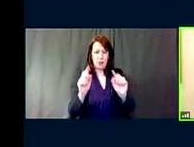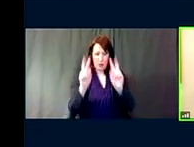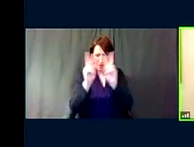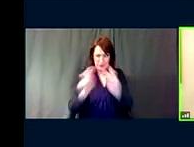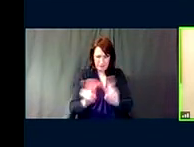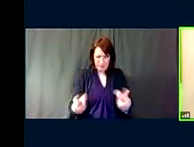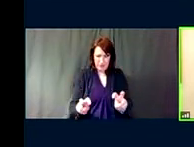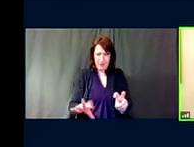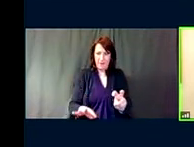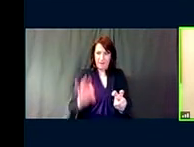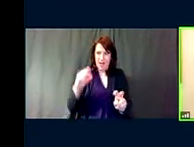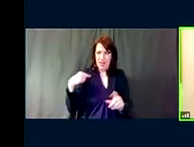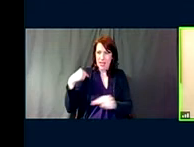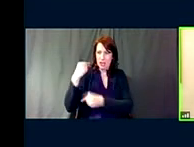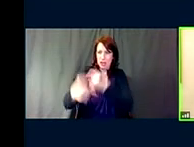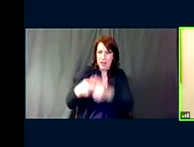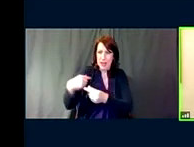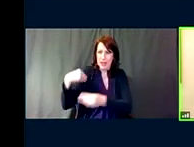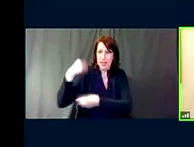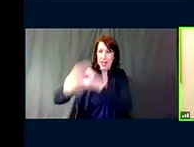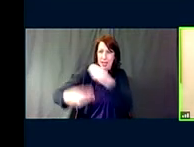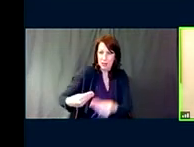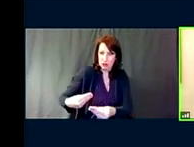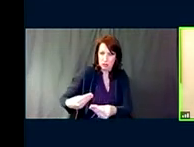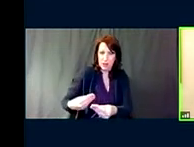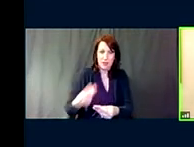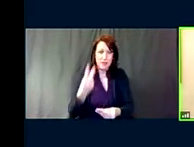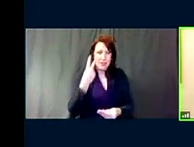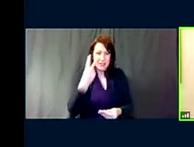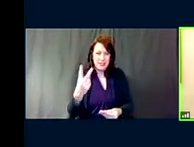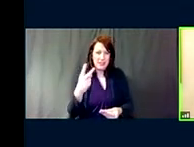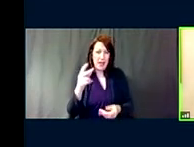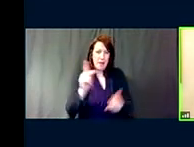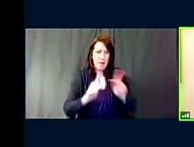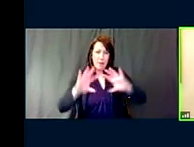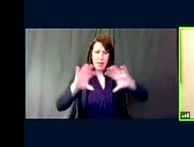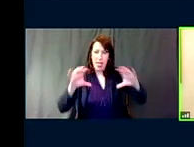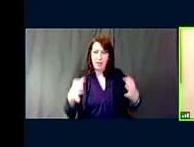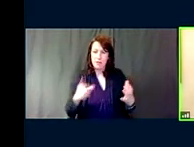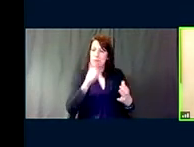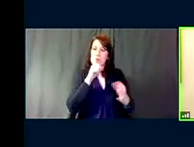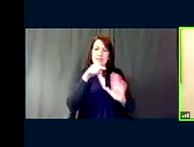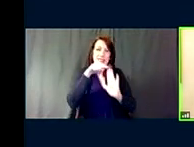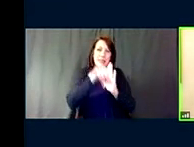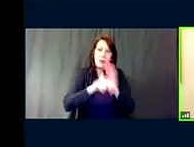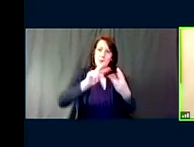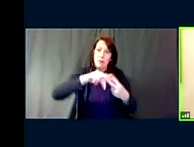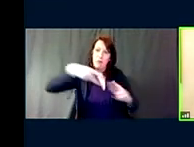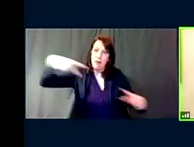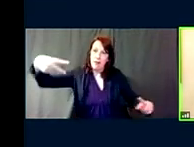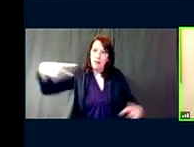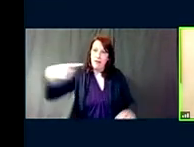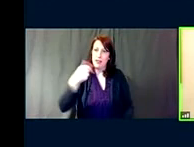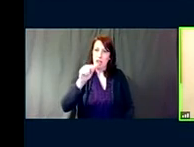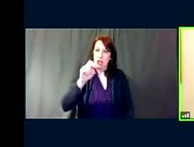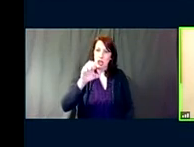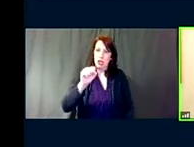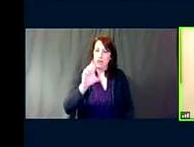WE CAN USE GENETIC ANCESTRY TO UNCOVER THE INDIVIDUAL AND POPULATION LEVEL. I WON'T GET INTO GENETICS BUT